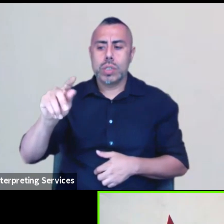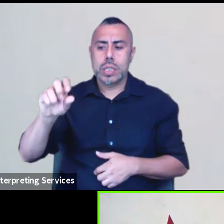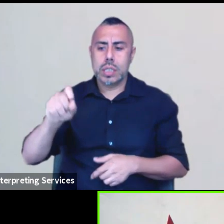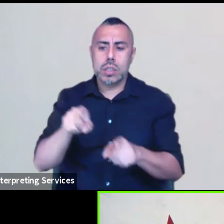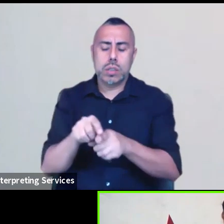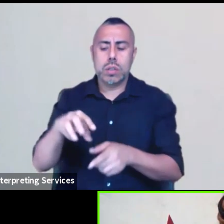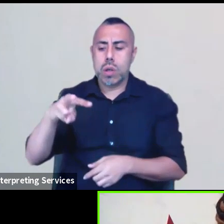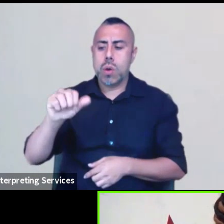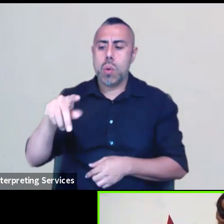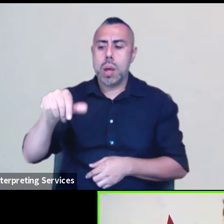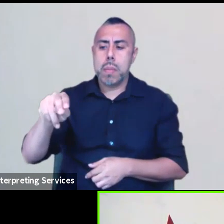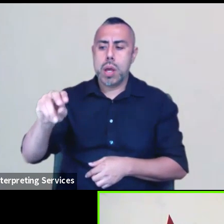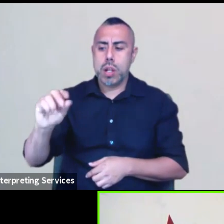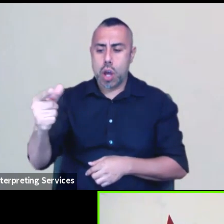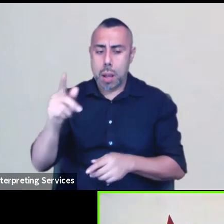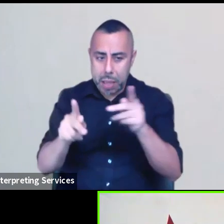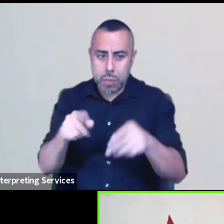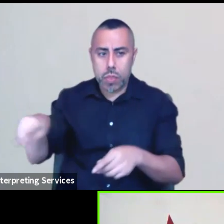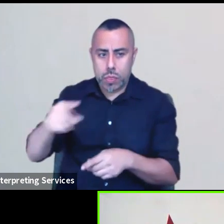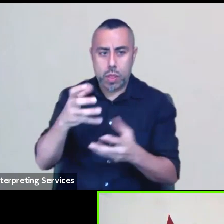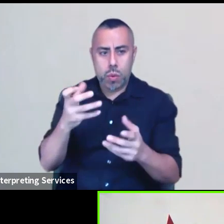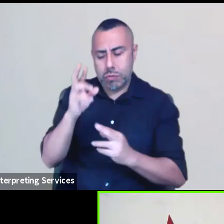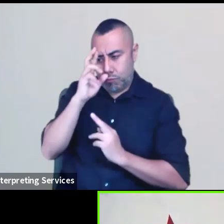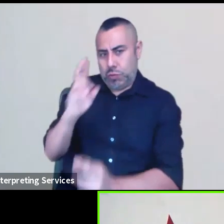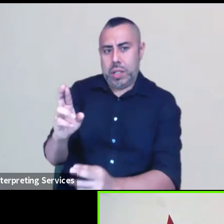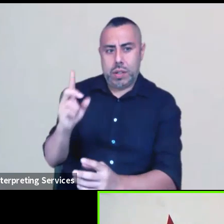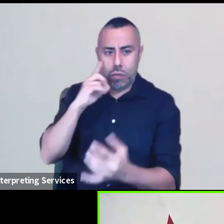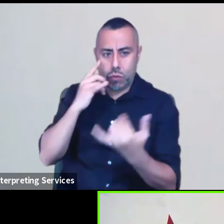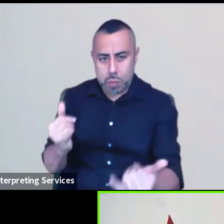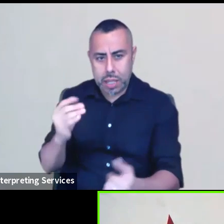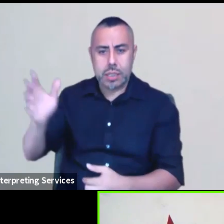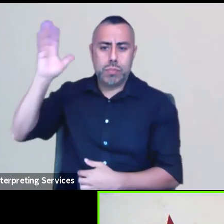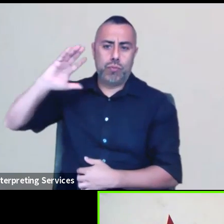past, present and future. And then on behalf of Avita,